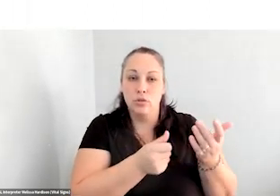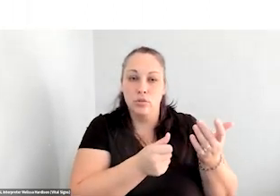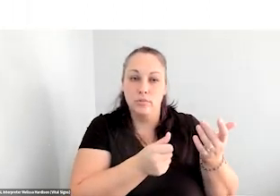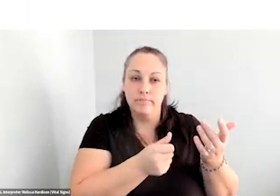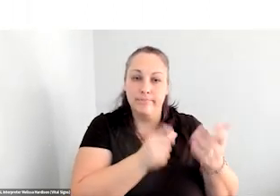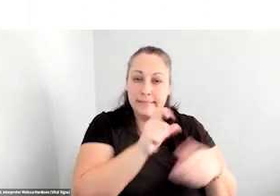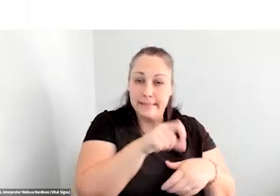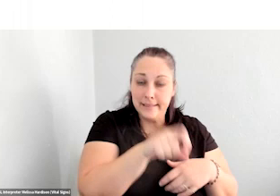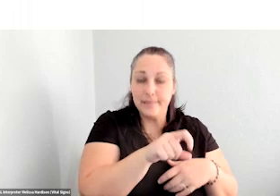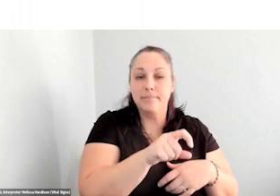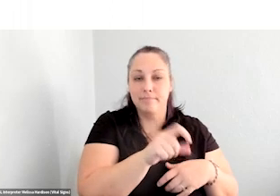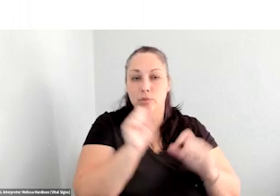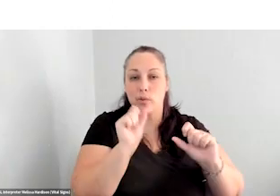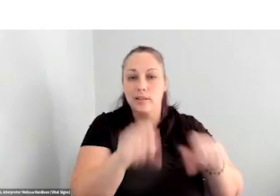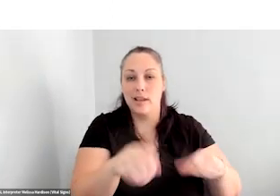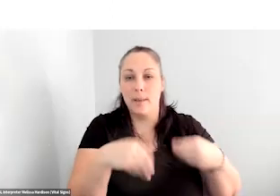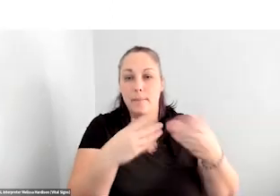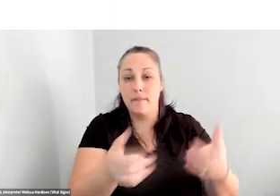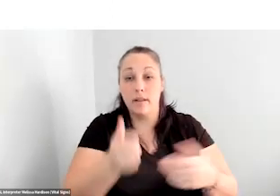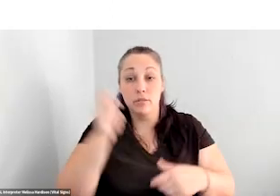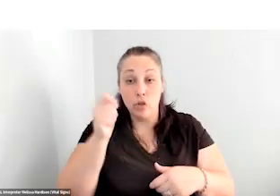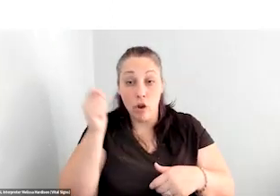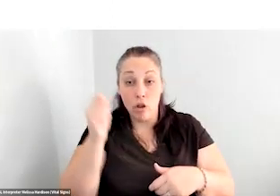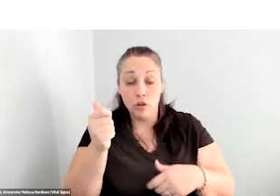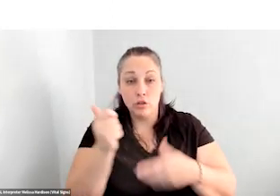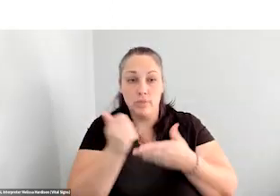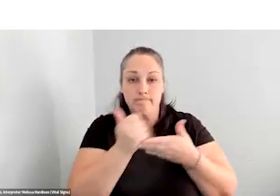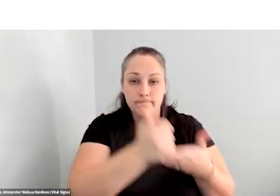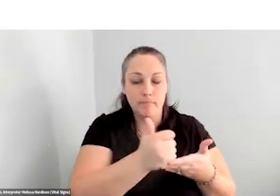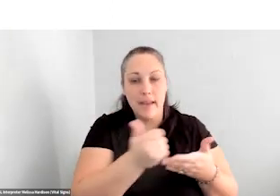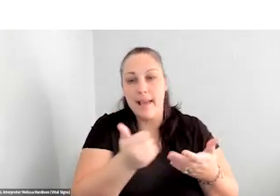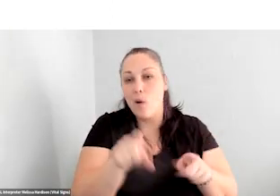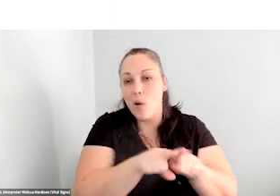to understand what is best needed to support low-income students.